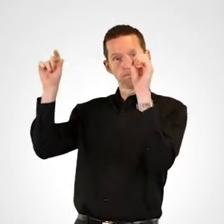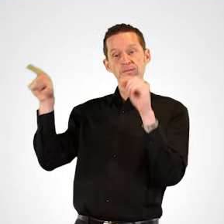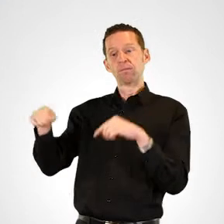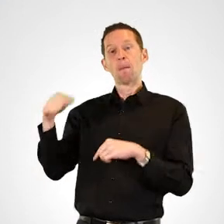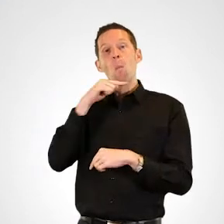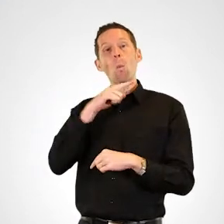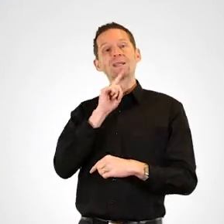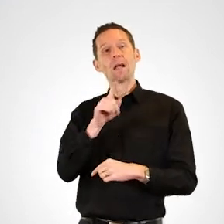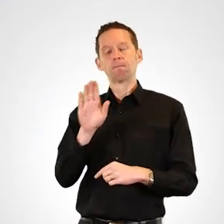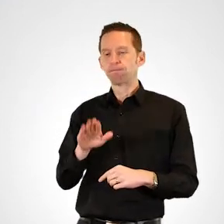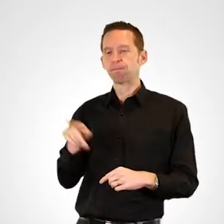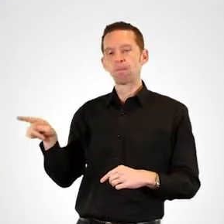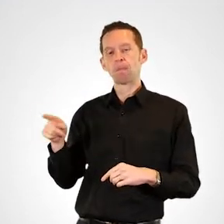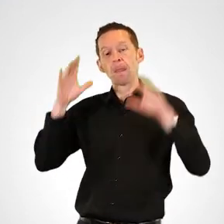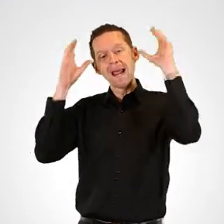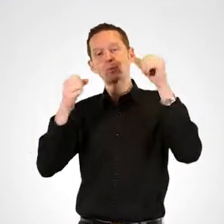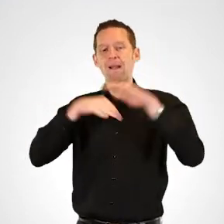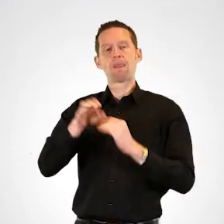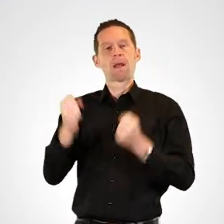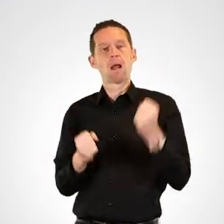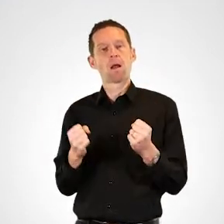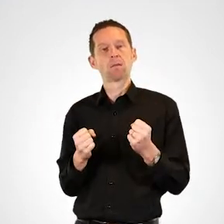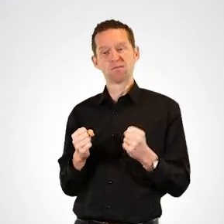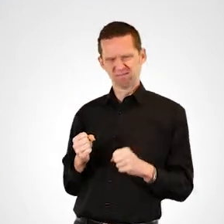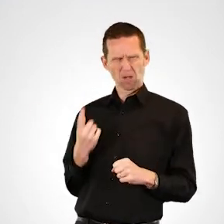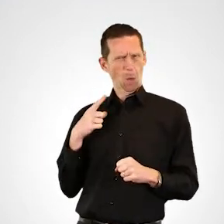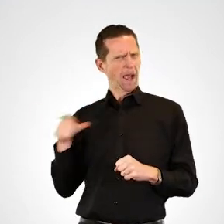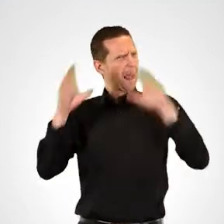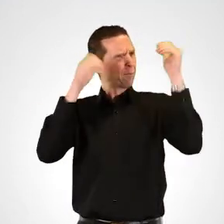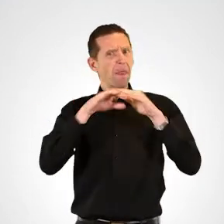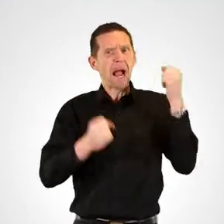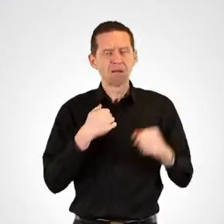And he will tell you that it says, "The cows are in the car." Why they're in the car, I'm not sure,